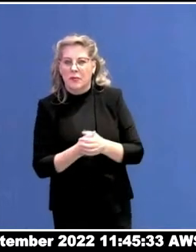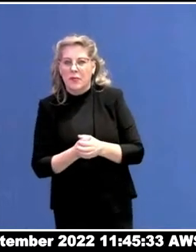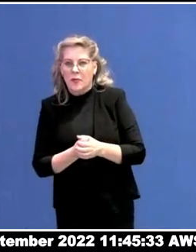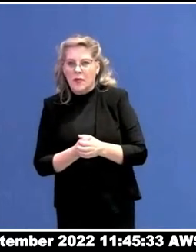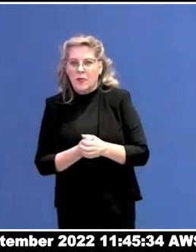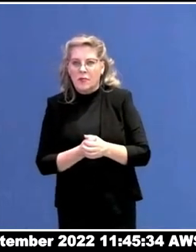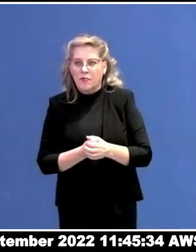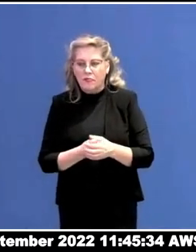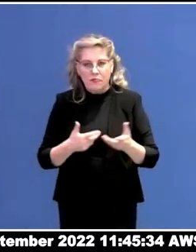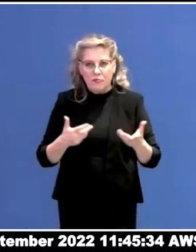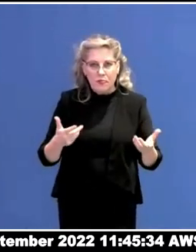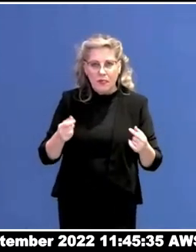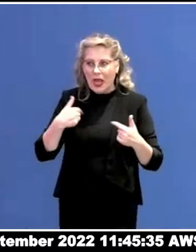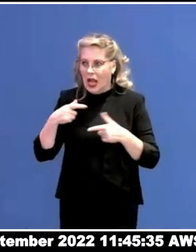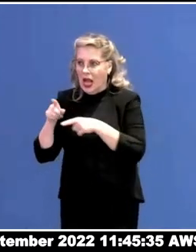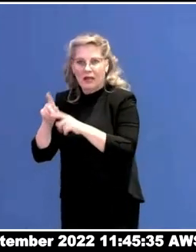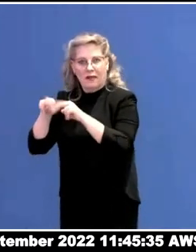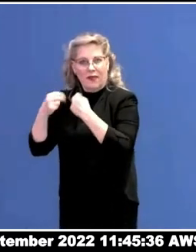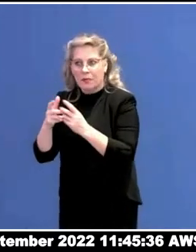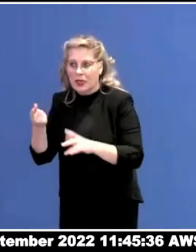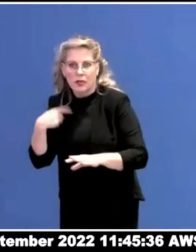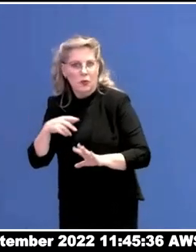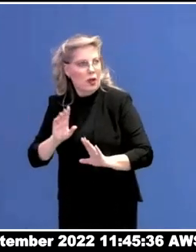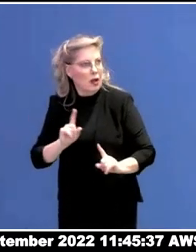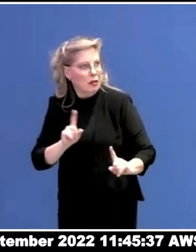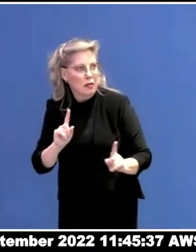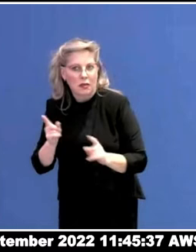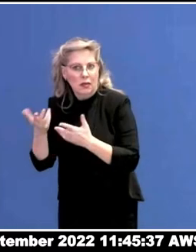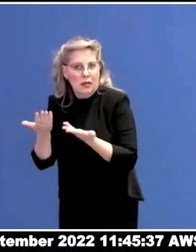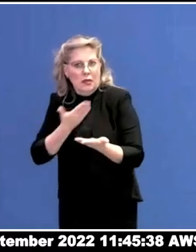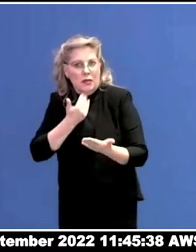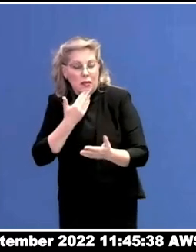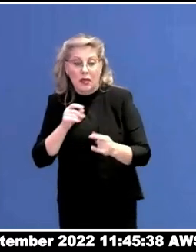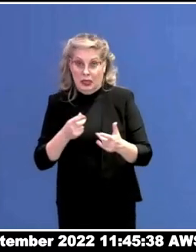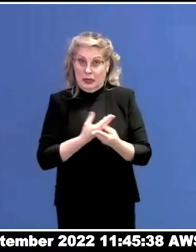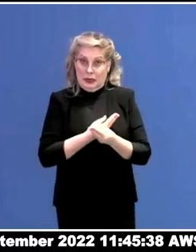Some of the Aboriginal people working at the Acacia Prison at that point weren't able to